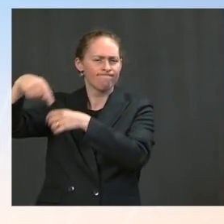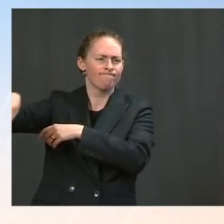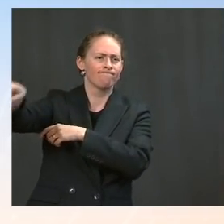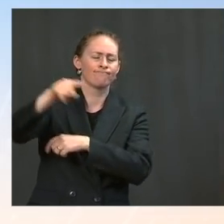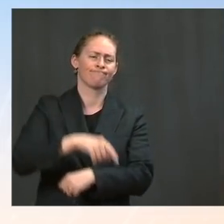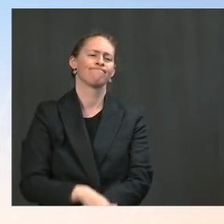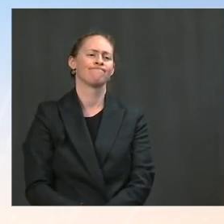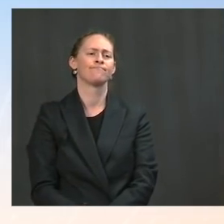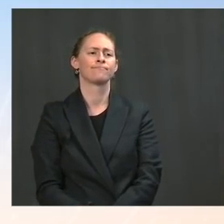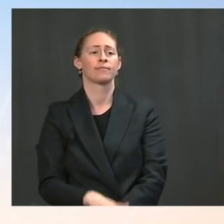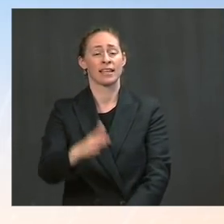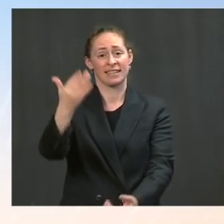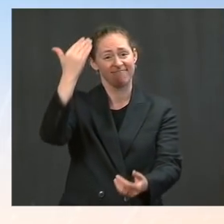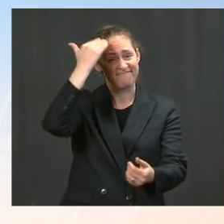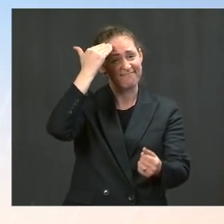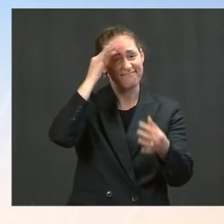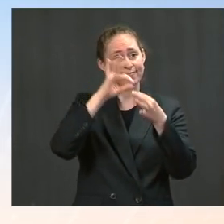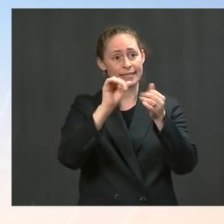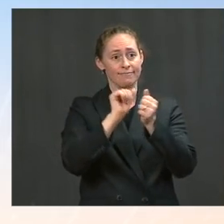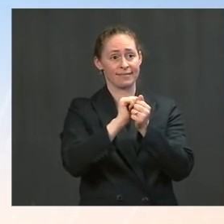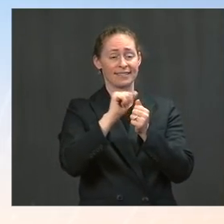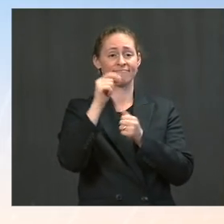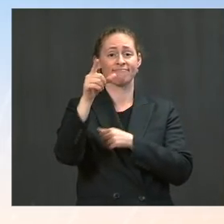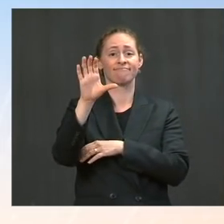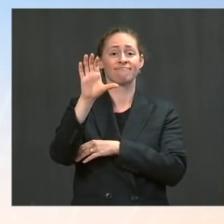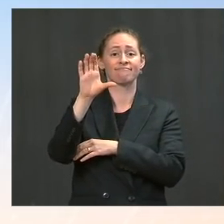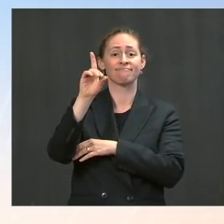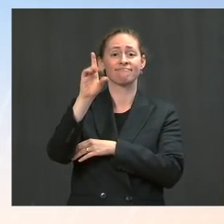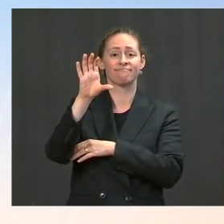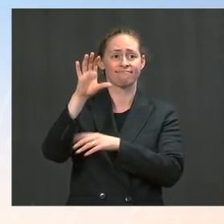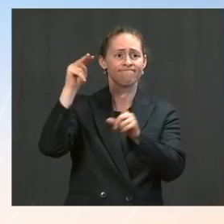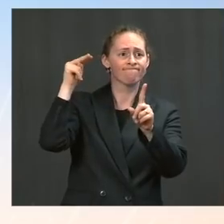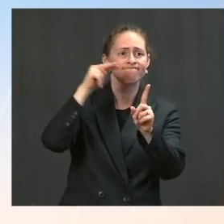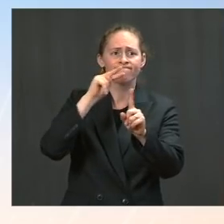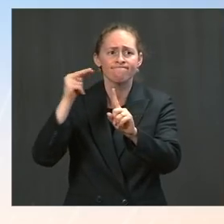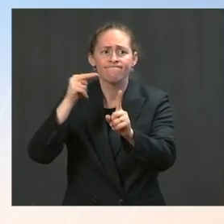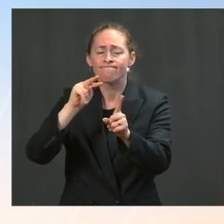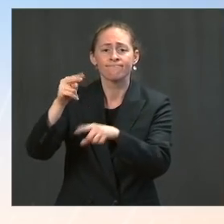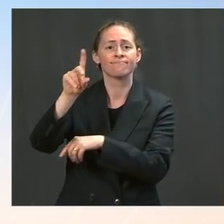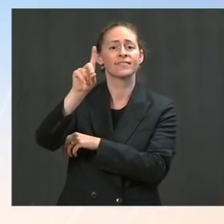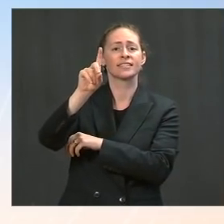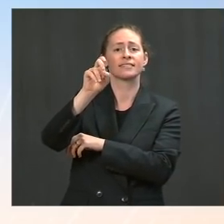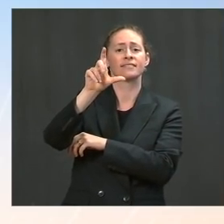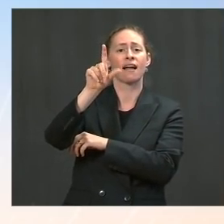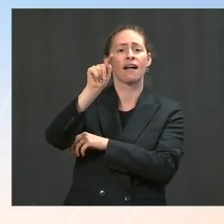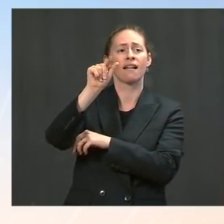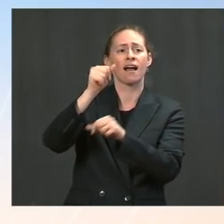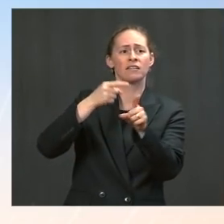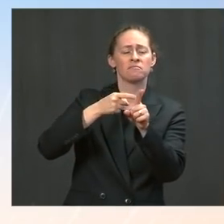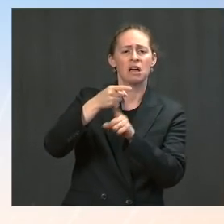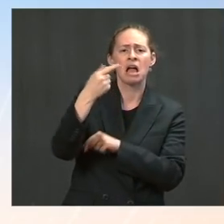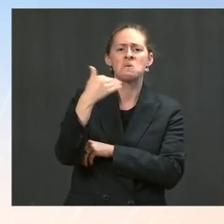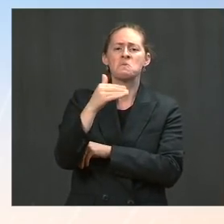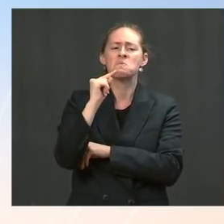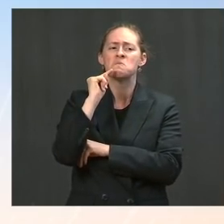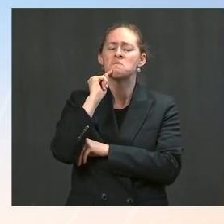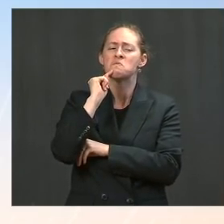and based on the CDC data -- that the Delta variant is the -- is impacting the majority of people who are getting sick with COVID now.